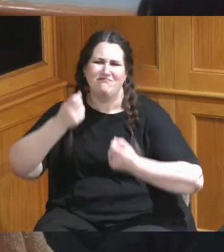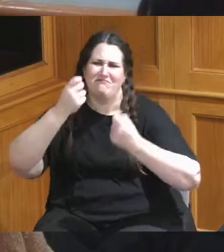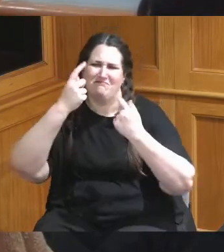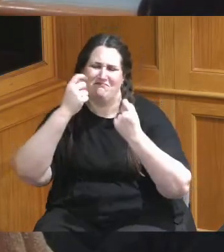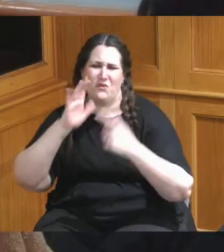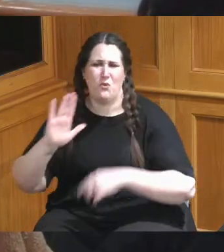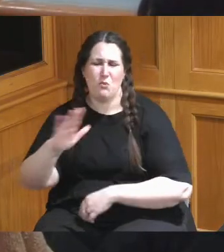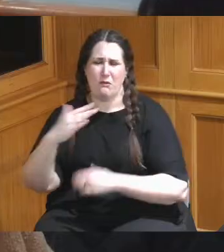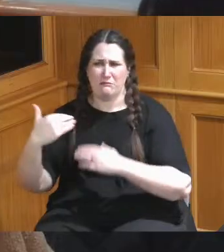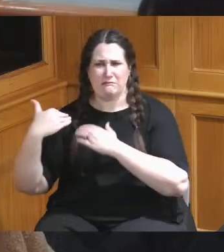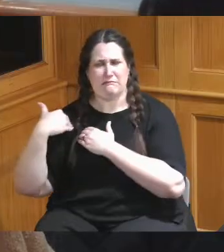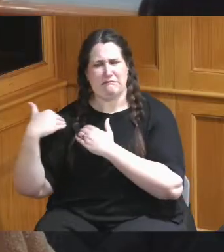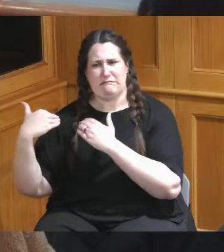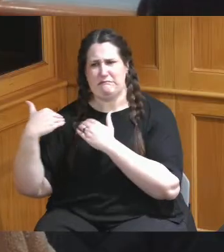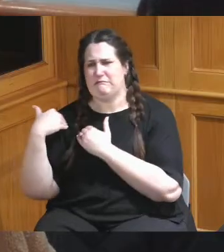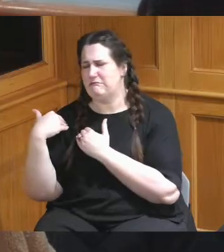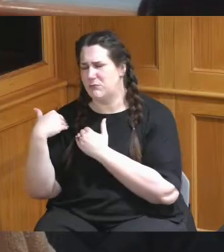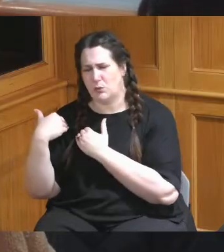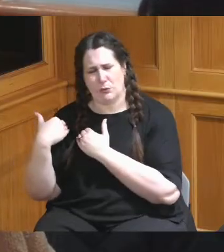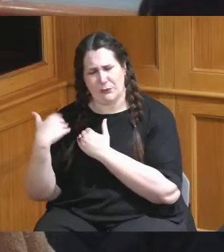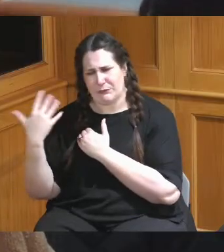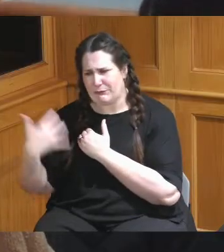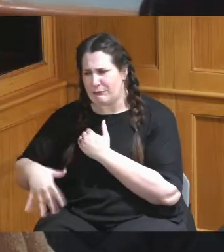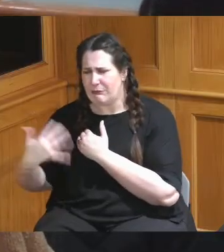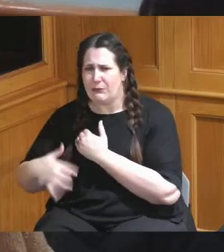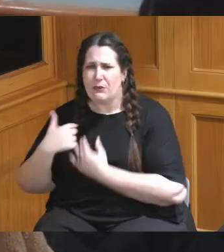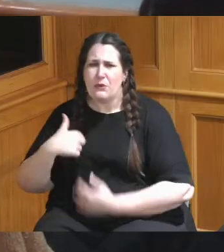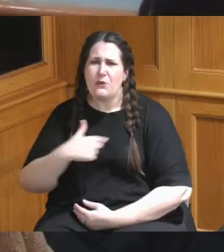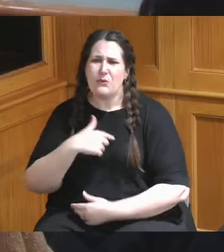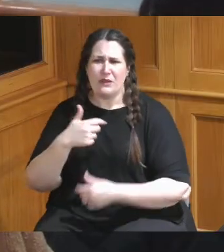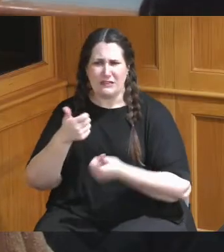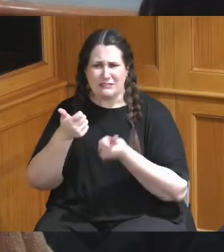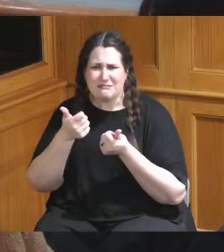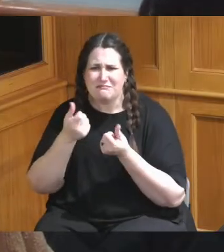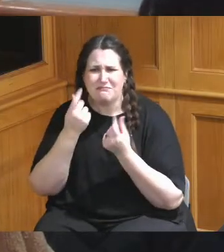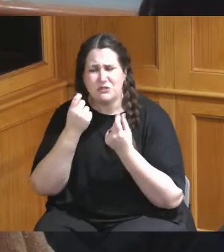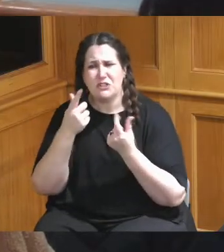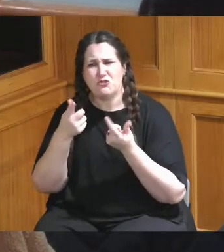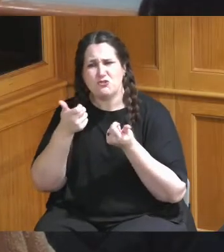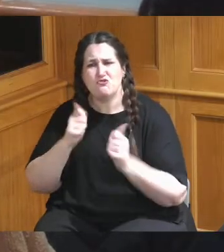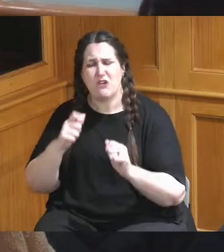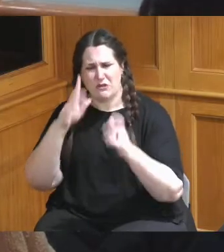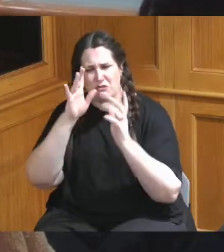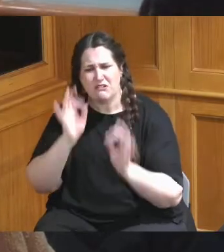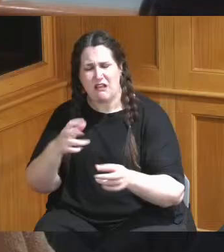are carrying in trying to make really really difficult decisions. There are no easy answers